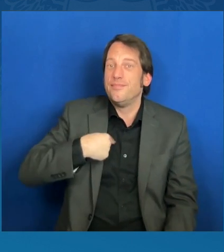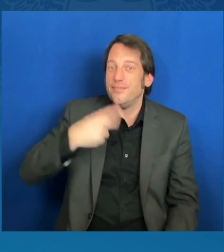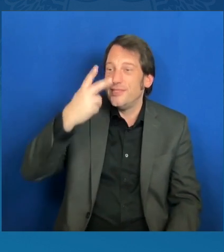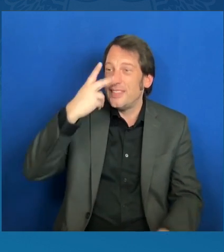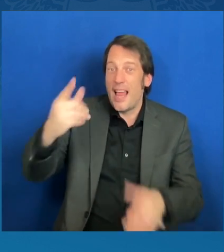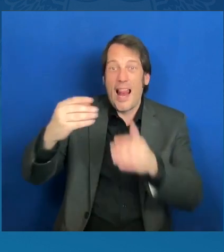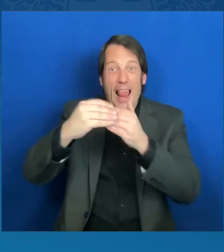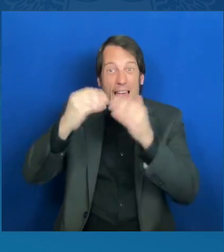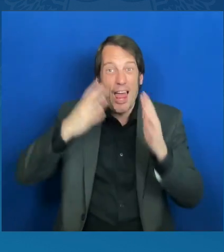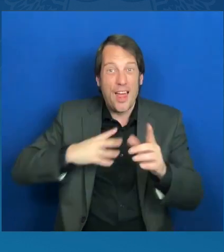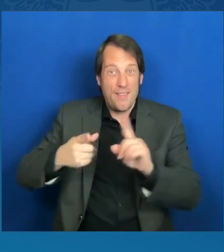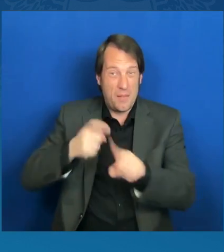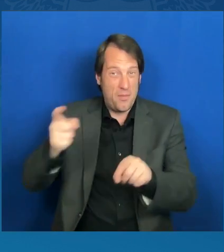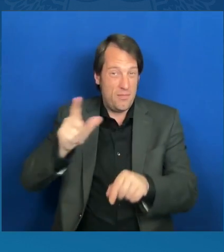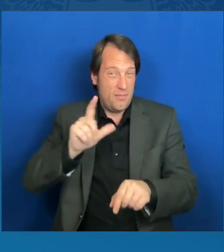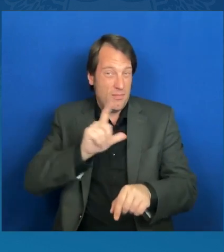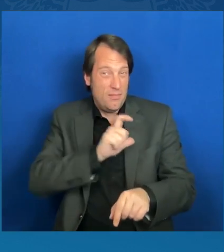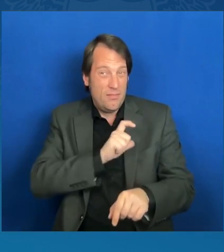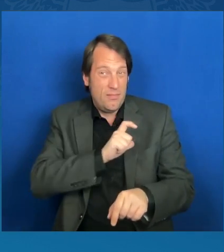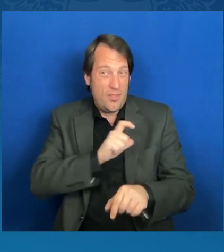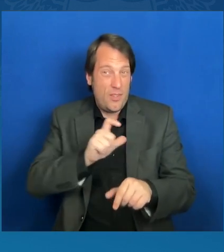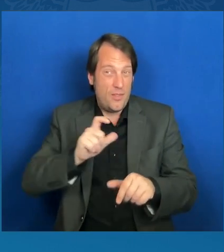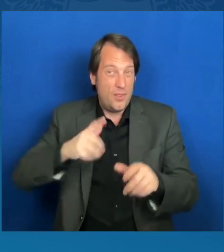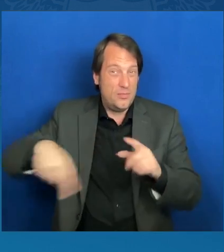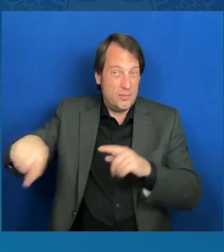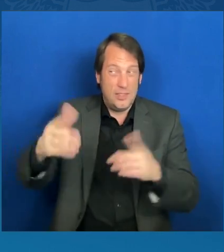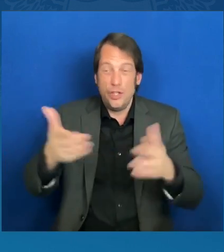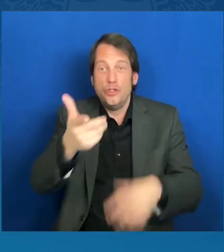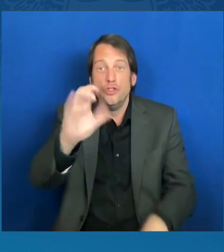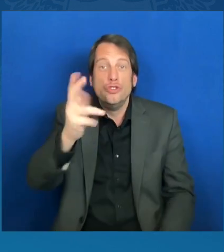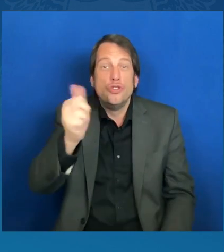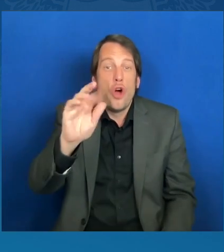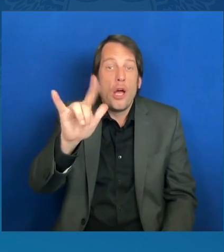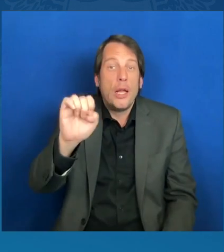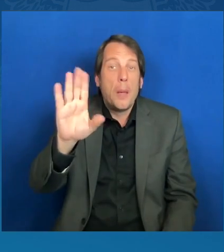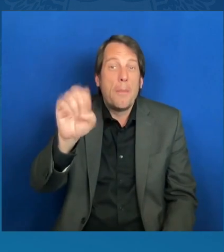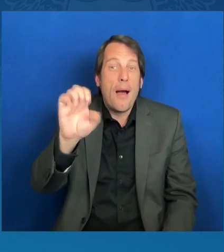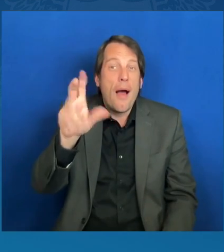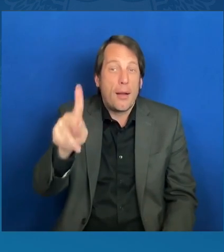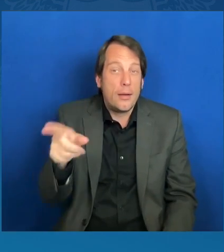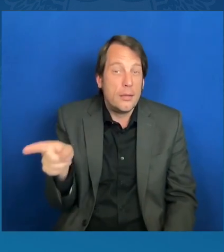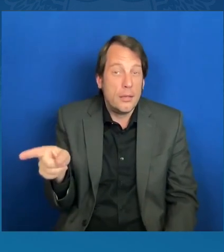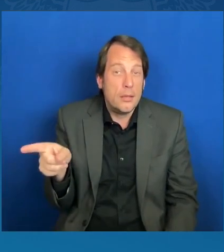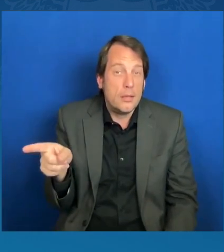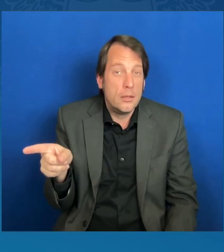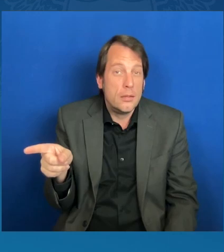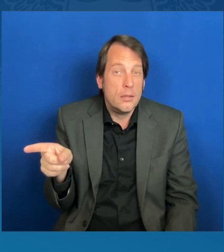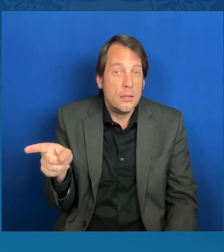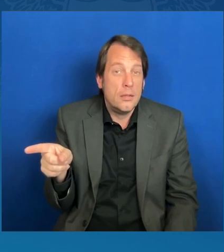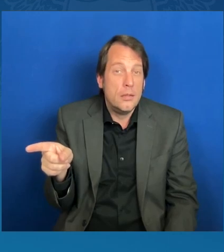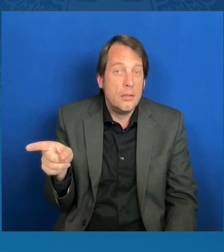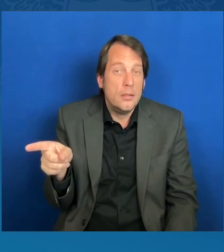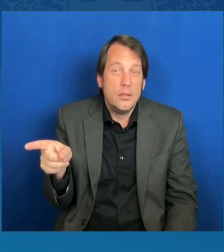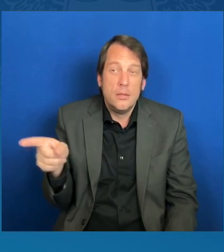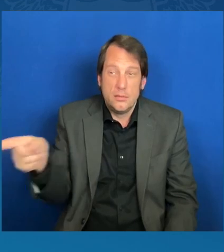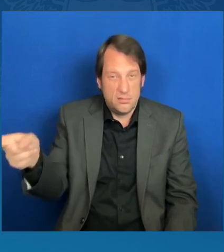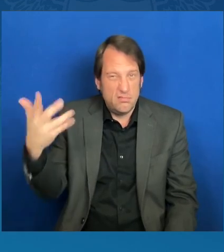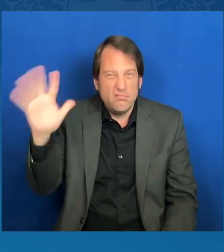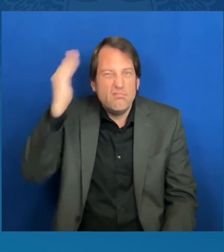who have understood -- that if we want safe communities,